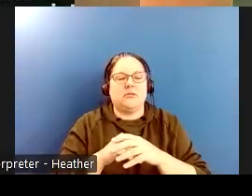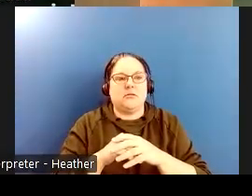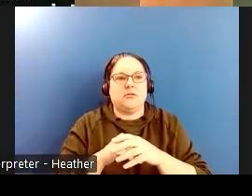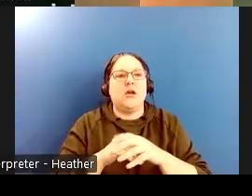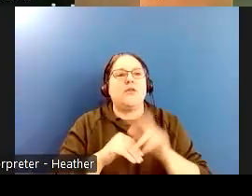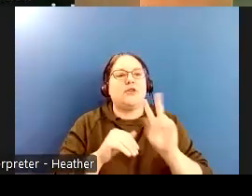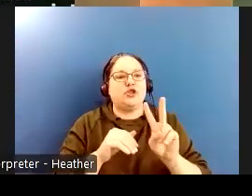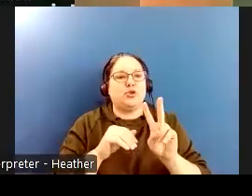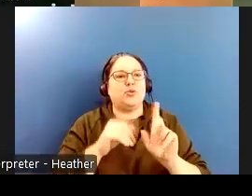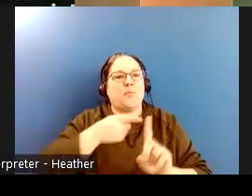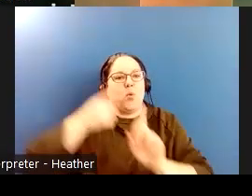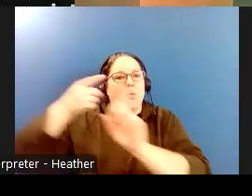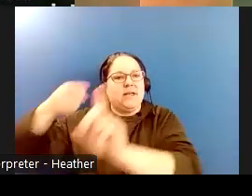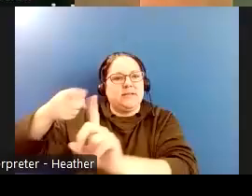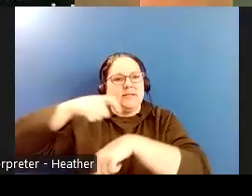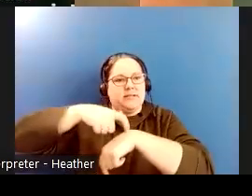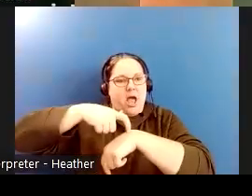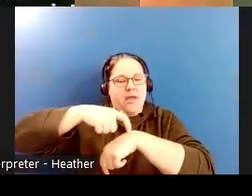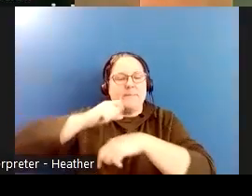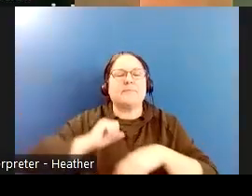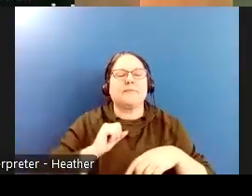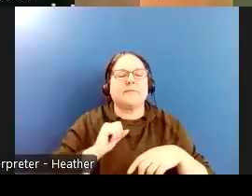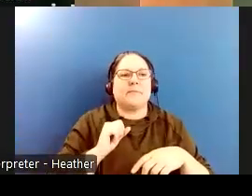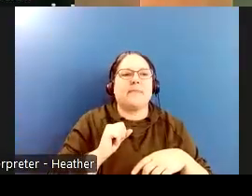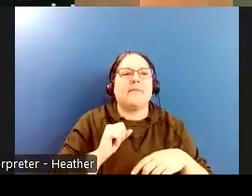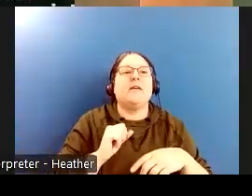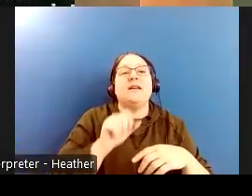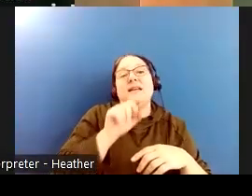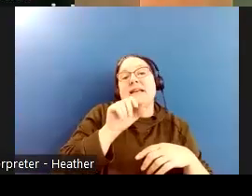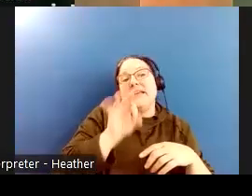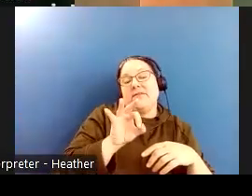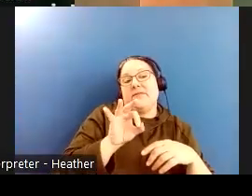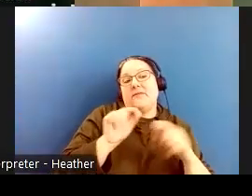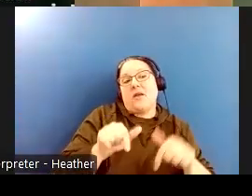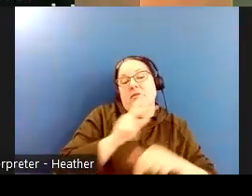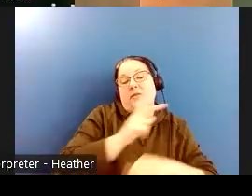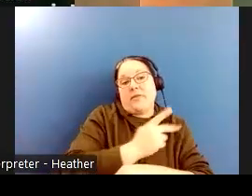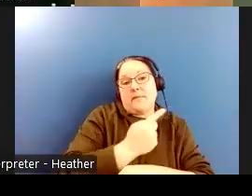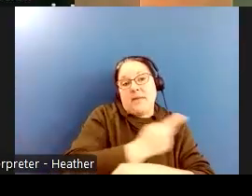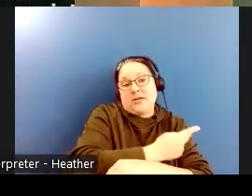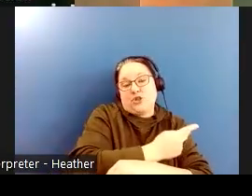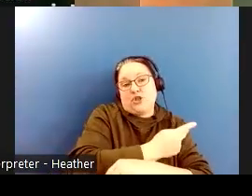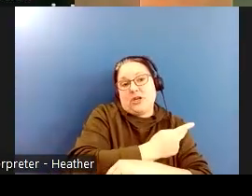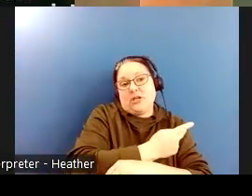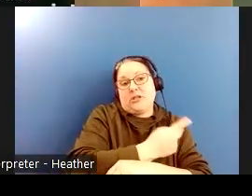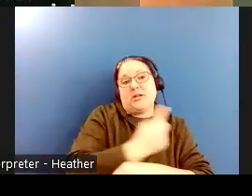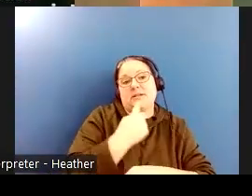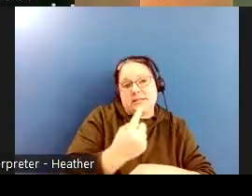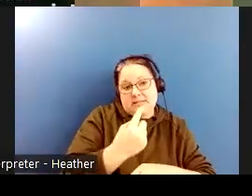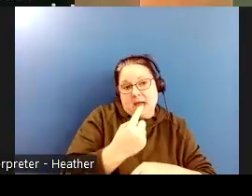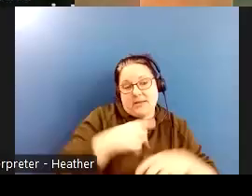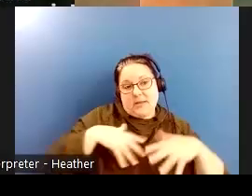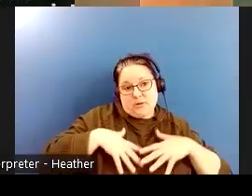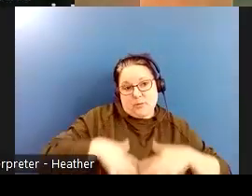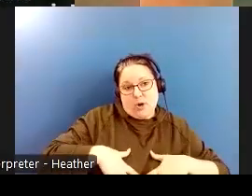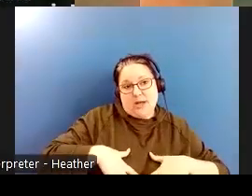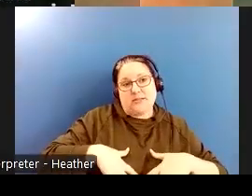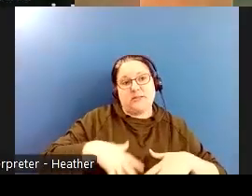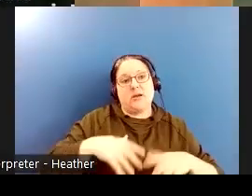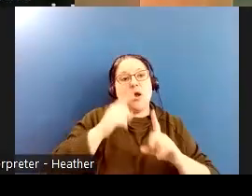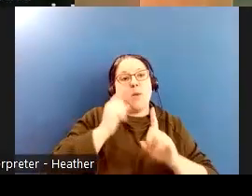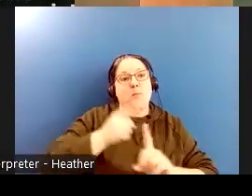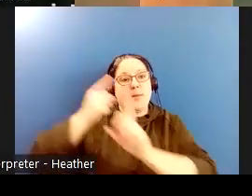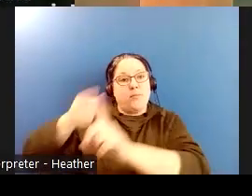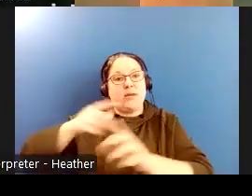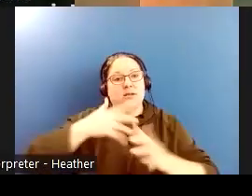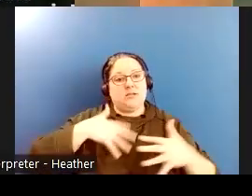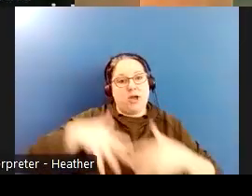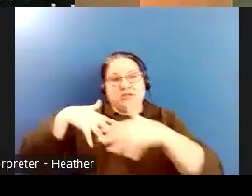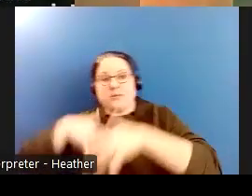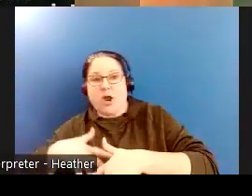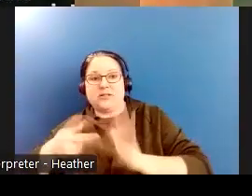that um if the patients endorsed depression at two time points, there were more they were more likely